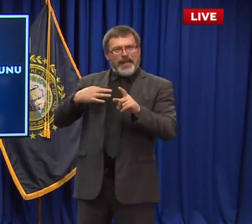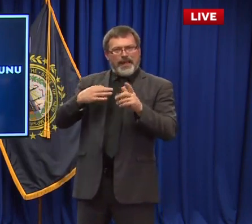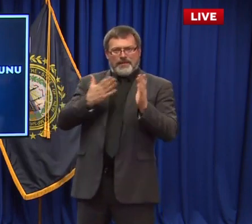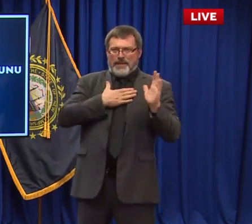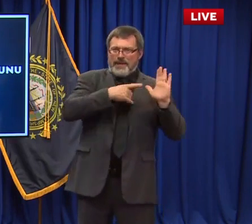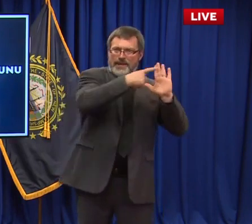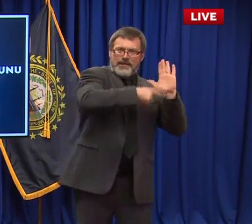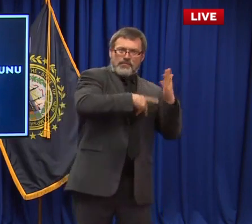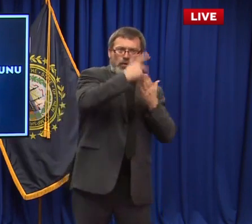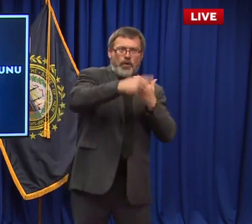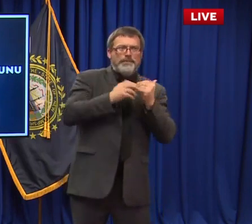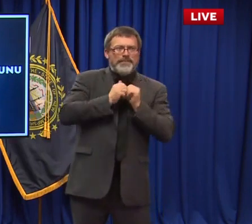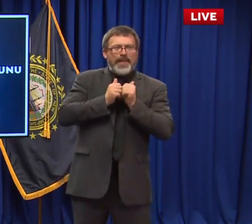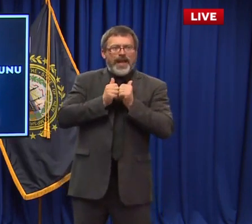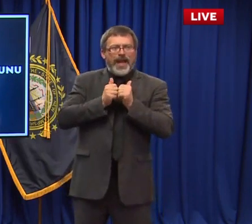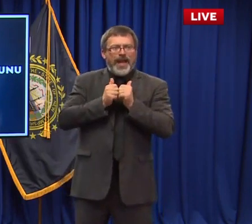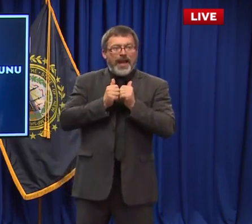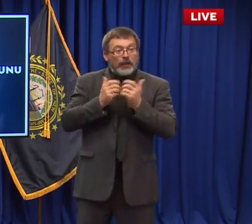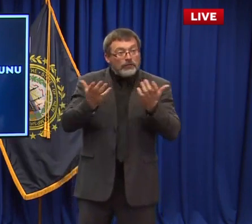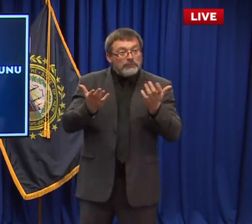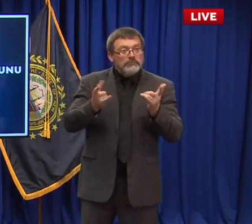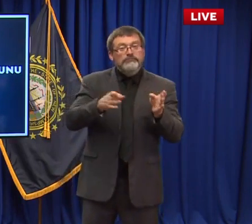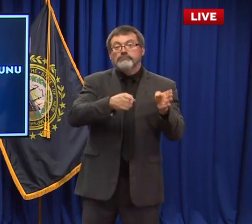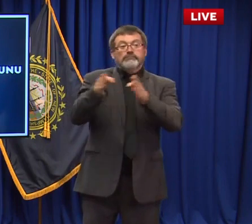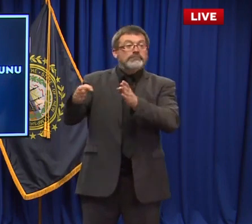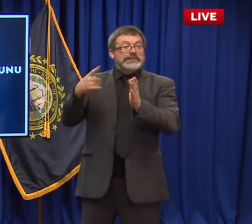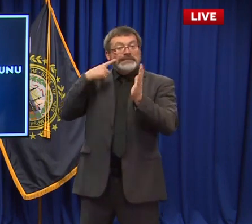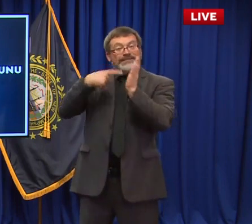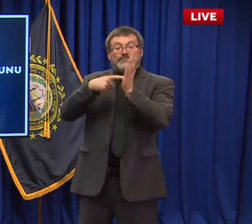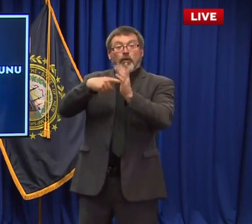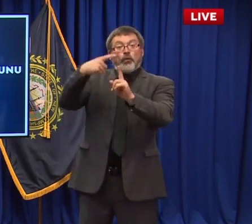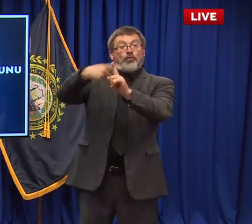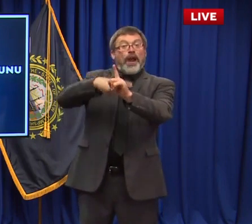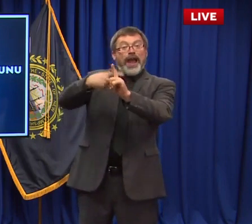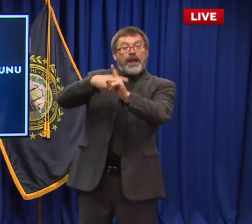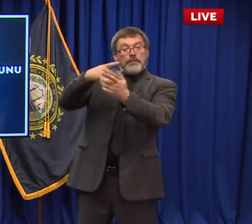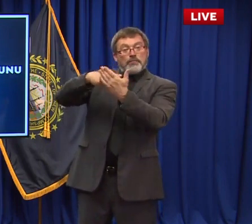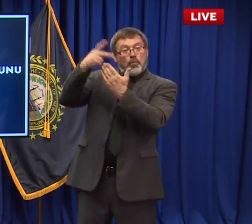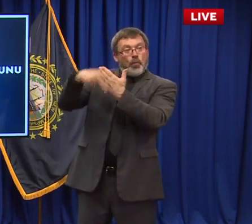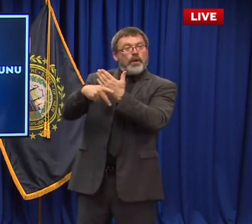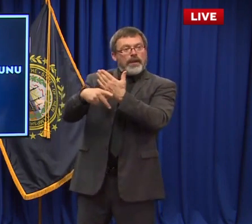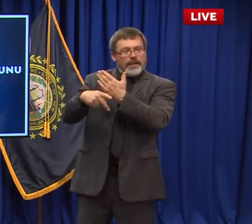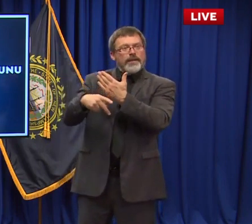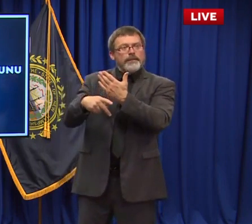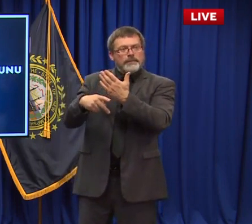HOW TO ACCESS THE FUNDS AND THE OPPORTUNITIES OR INDIVIDUALS LOOKING FOR RENT RELIEF OR SOMETHING LIKE THAT.